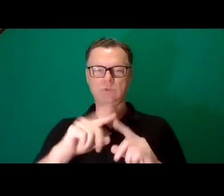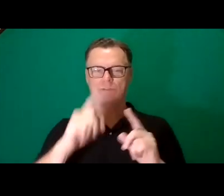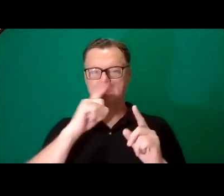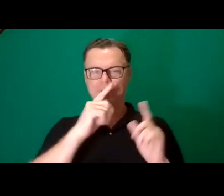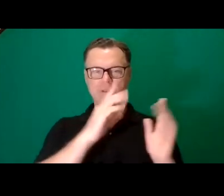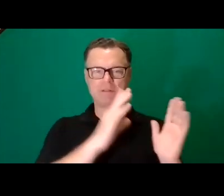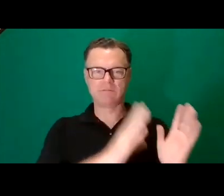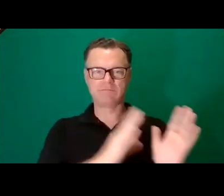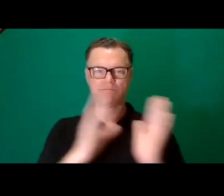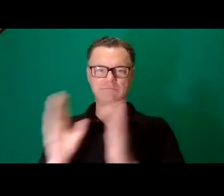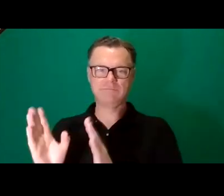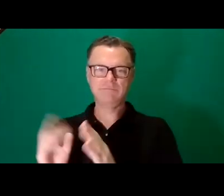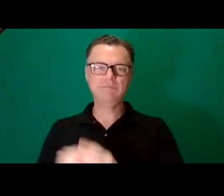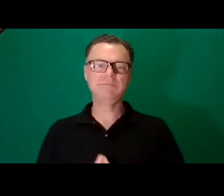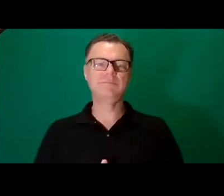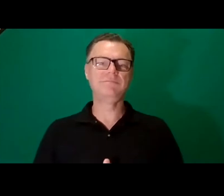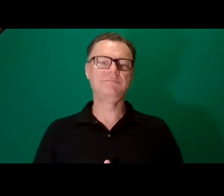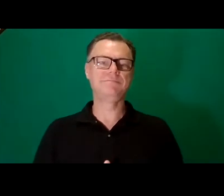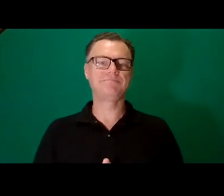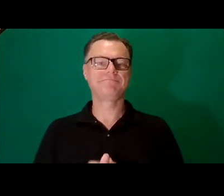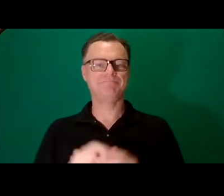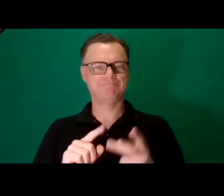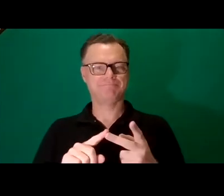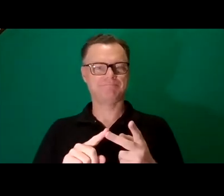And also um the importance of support about how like